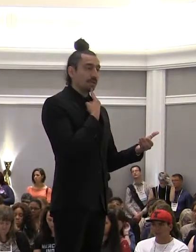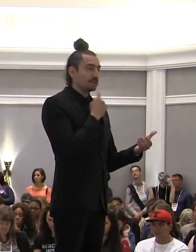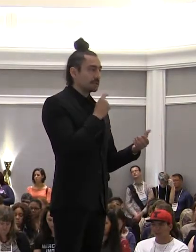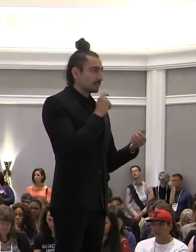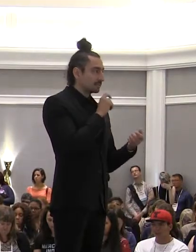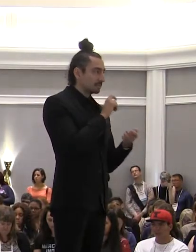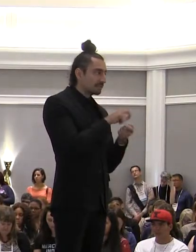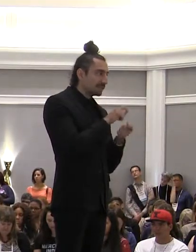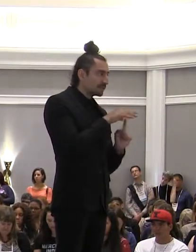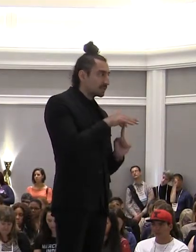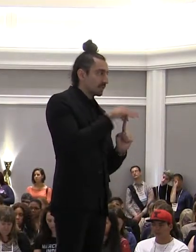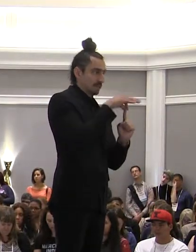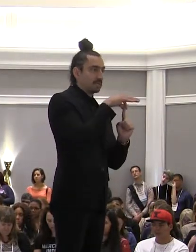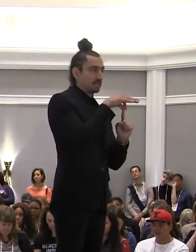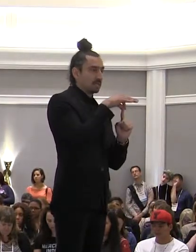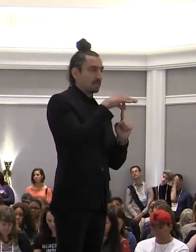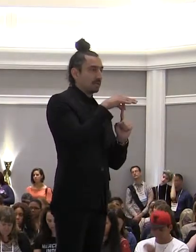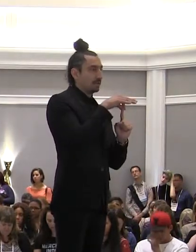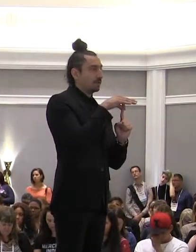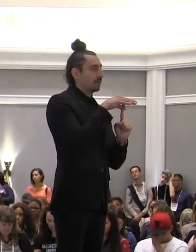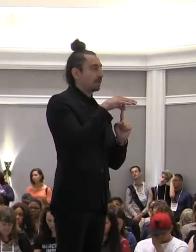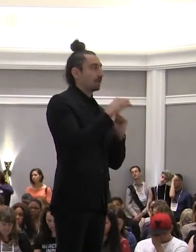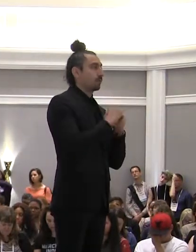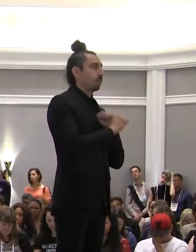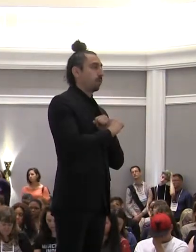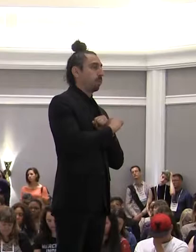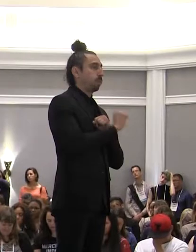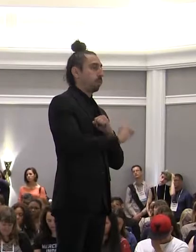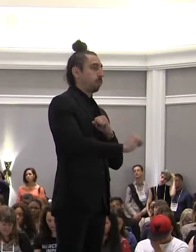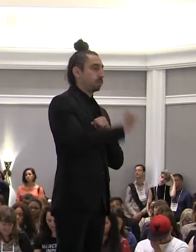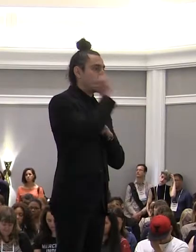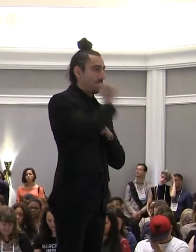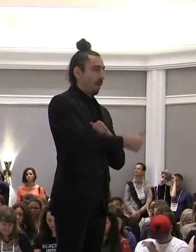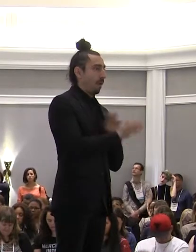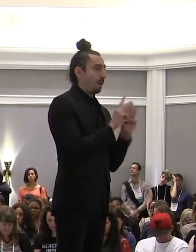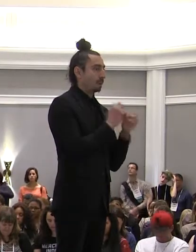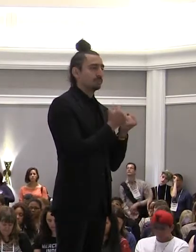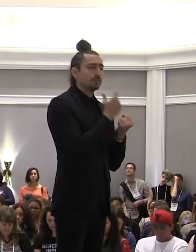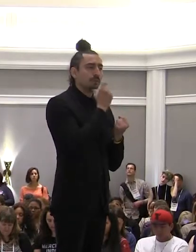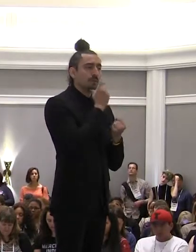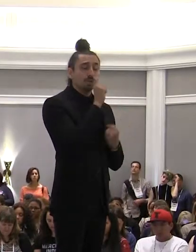of those mega long Skills Building Workshops tomorrow. So you don't have to sign up but I will say....